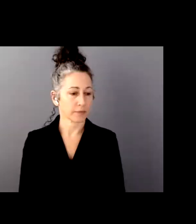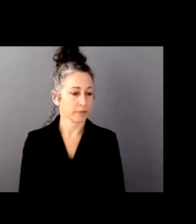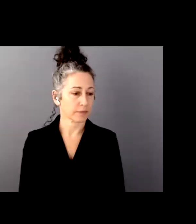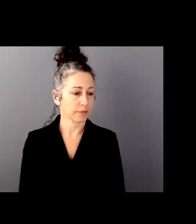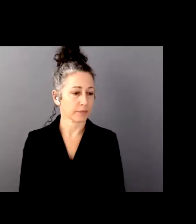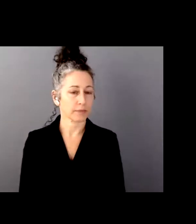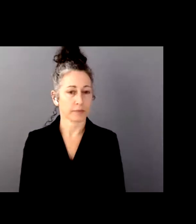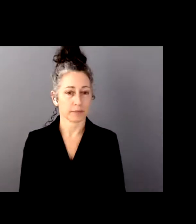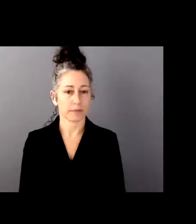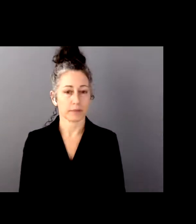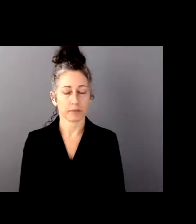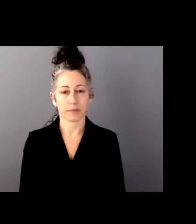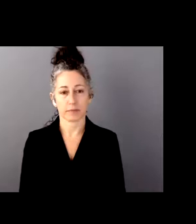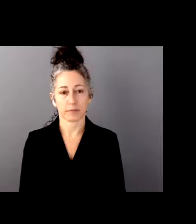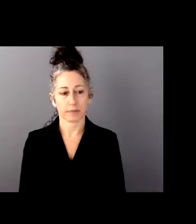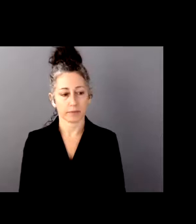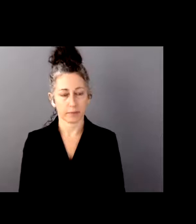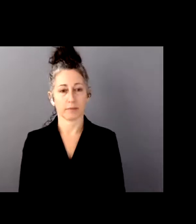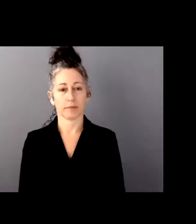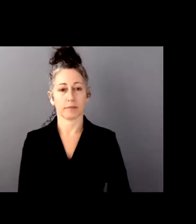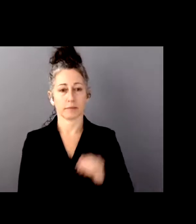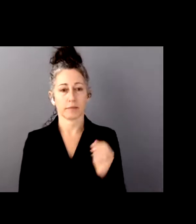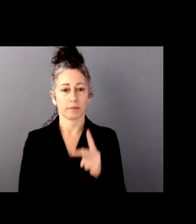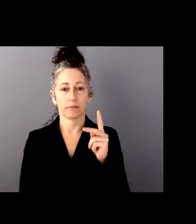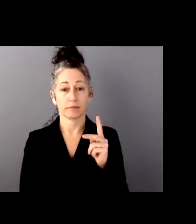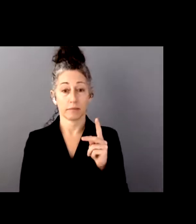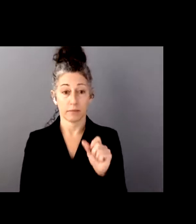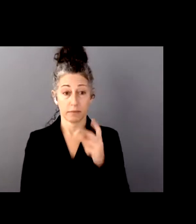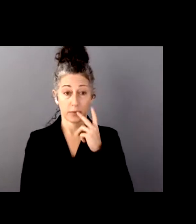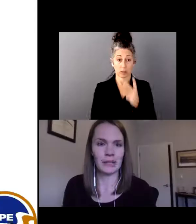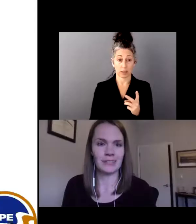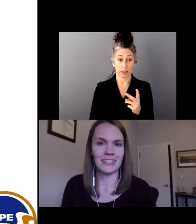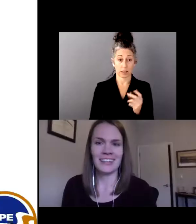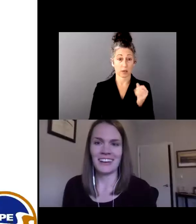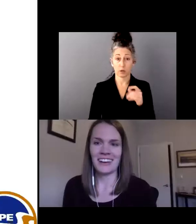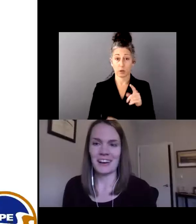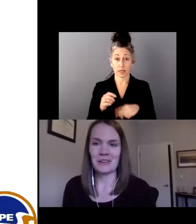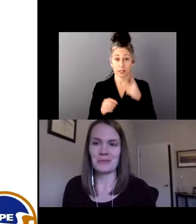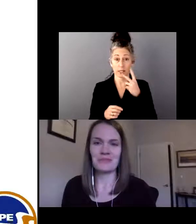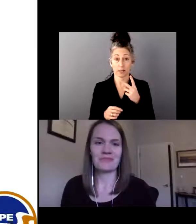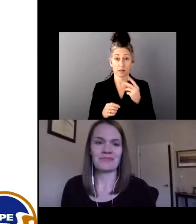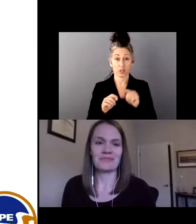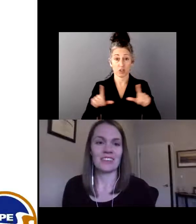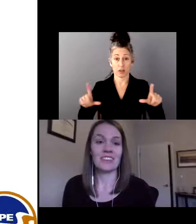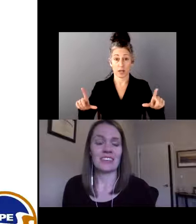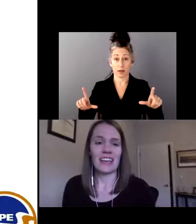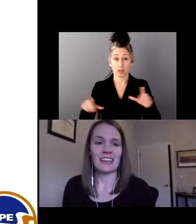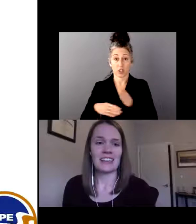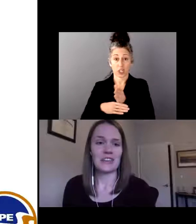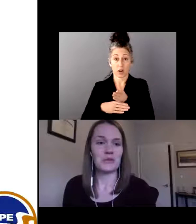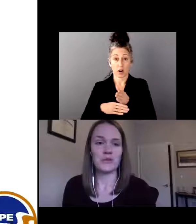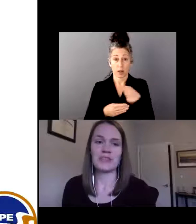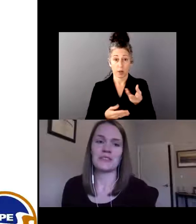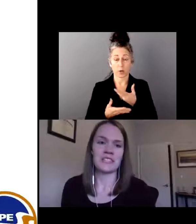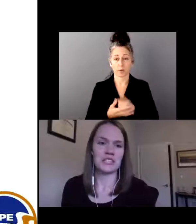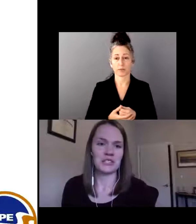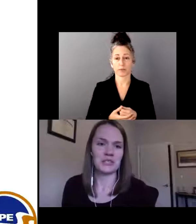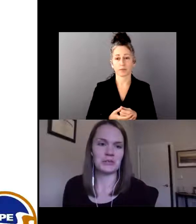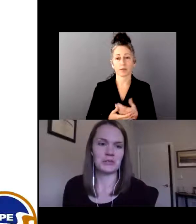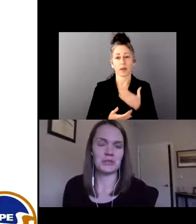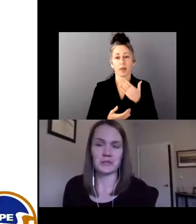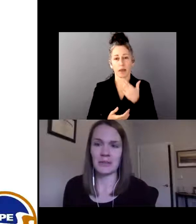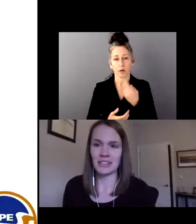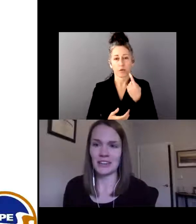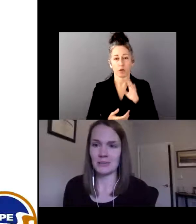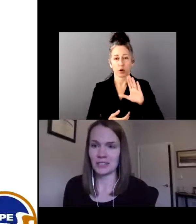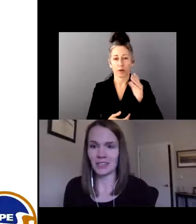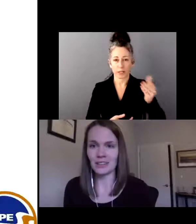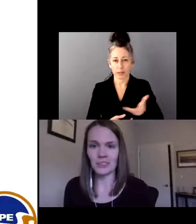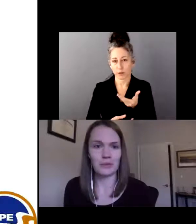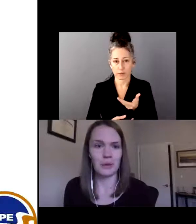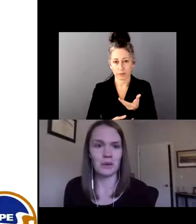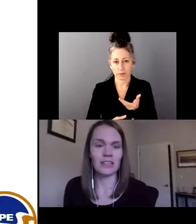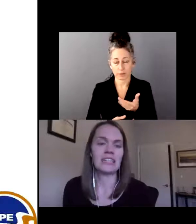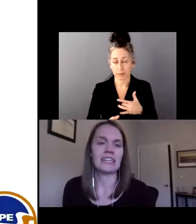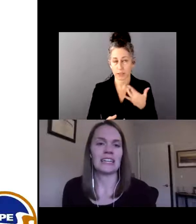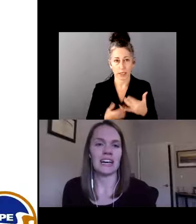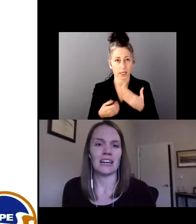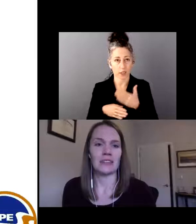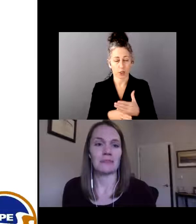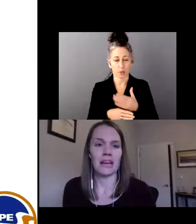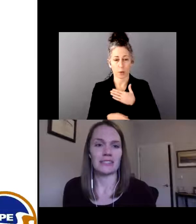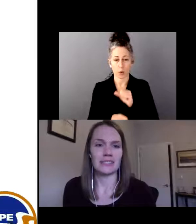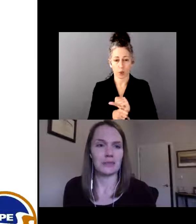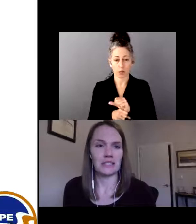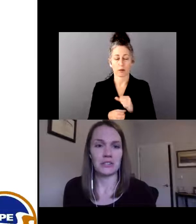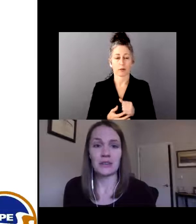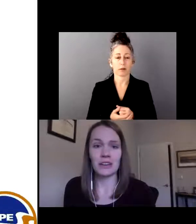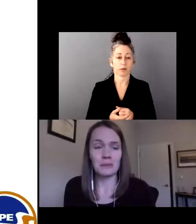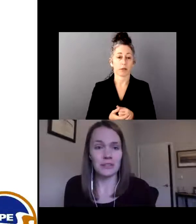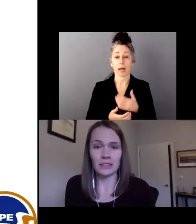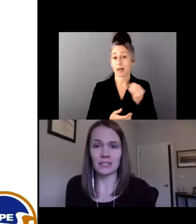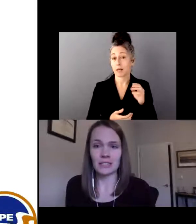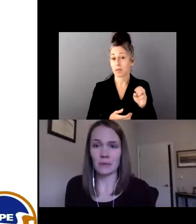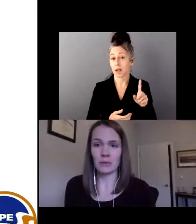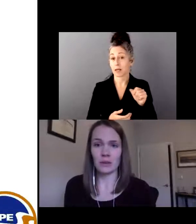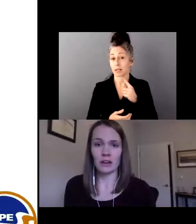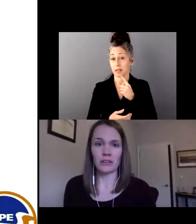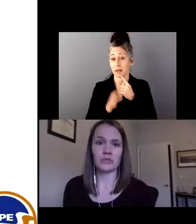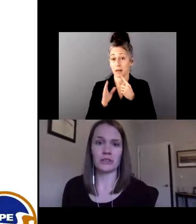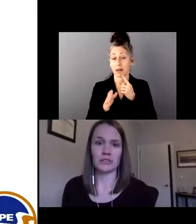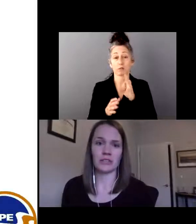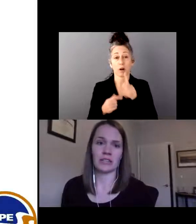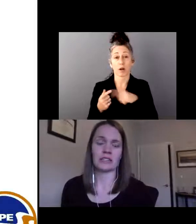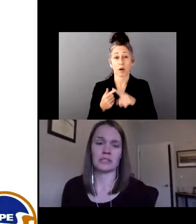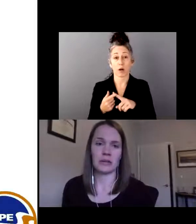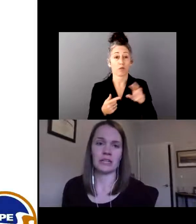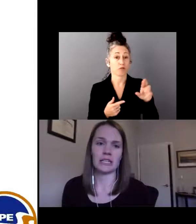Thank you, Amanda. Let me get my screen going here. You should all be able to see my screen. So, please holler if you can't. Thank you for the invitation to speak today. I'm really excited to share my work. As Amanda noteed, I'm going